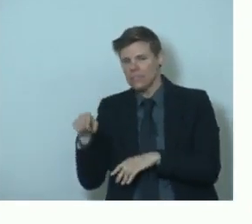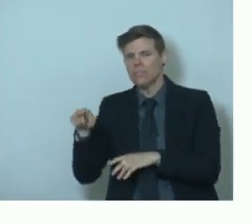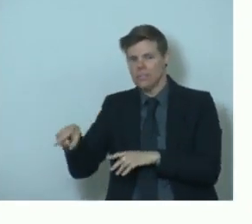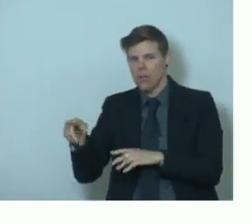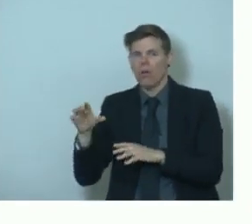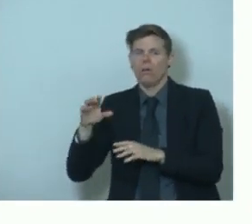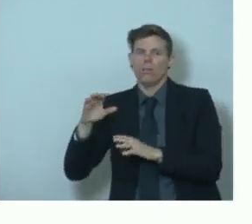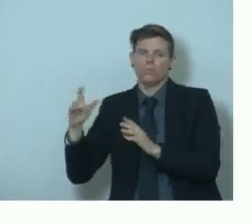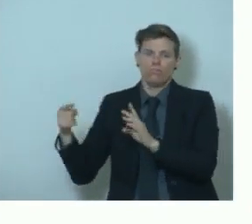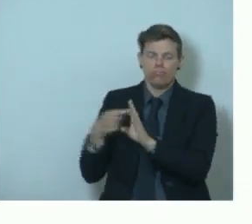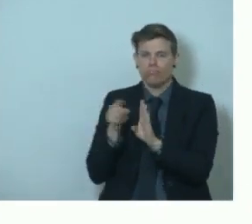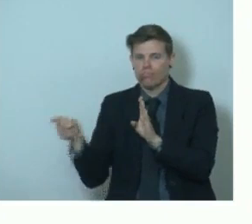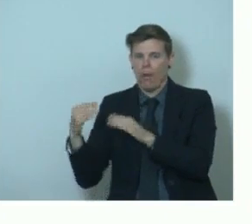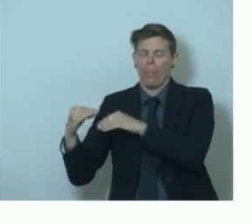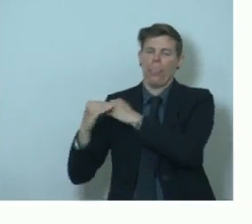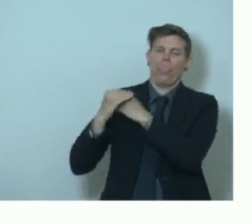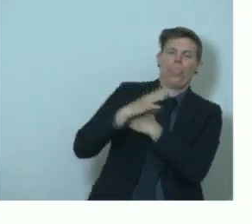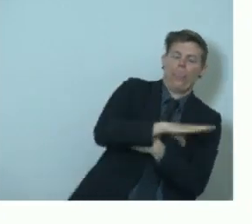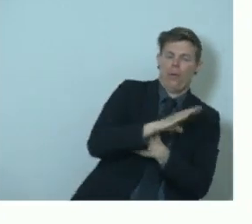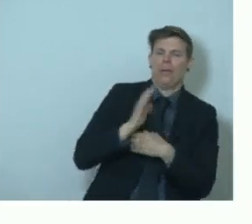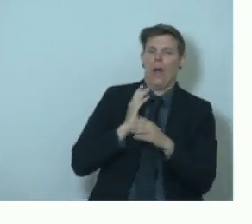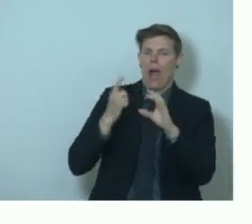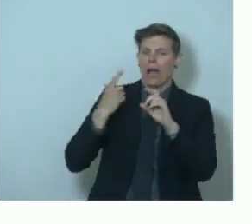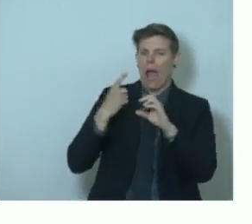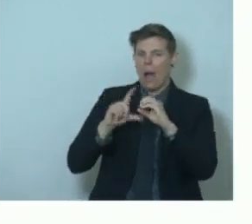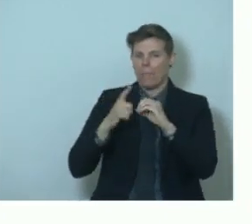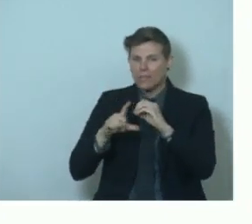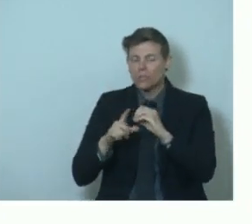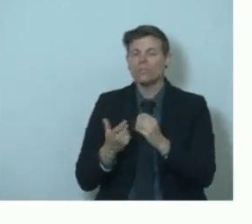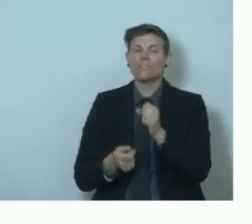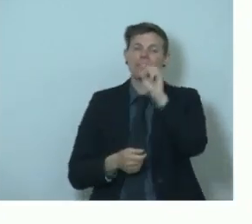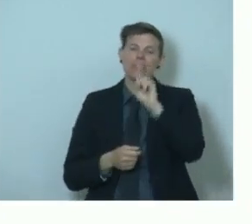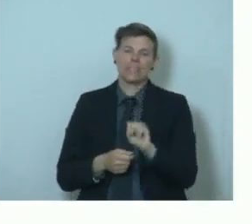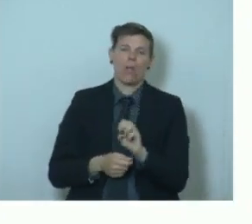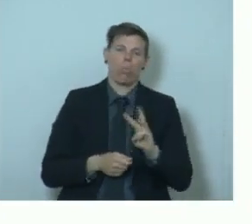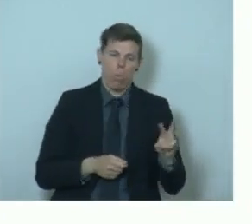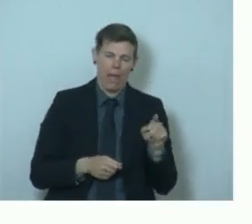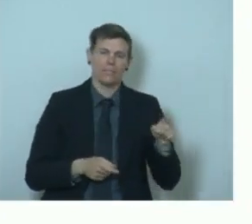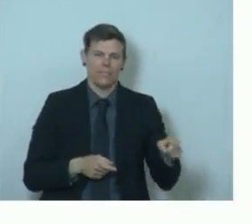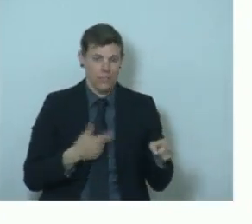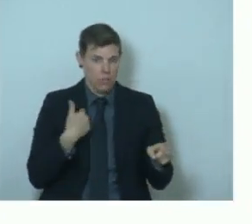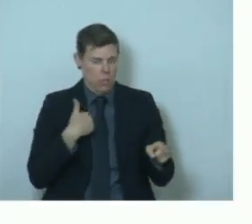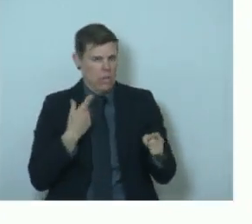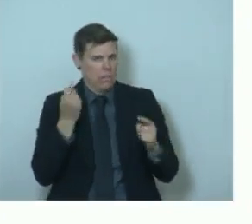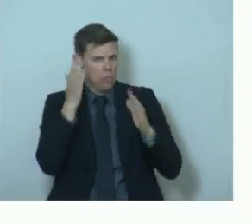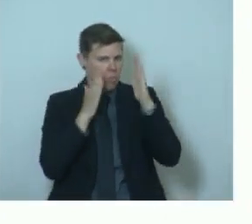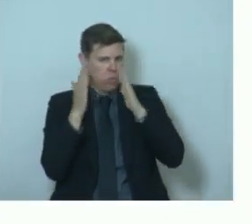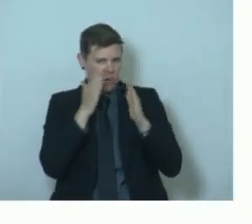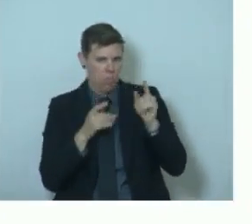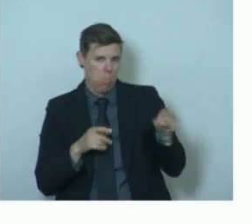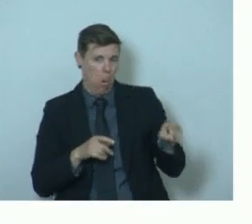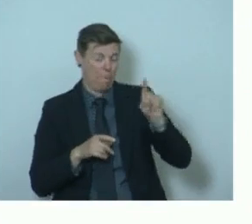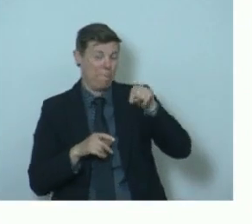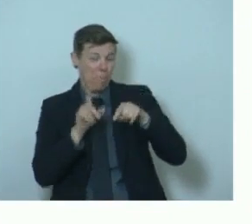A GROUP OF PEOPLE TRAVELING INTO TEXAS FOR RECREATIONAL ACTIVITIES AND THEY BROUGHT BACK THE VIRUS TO THIS STATE.